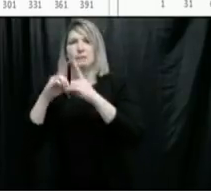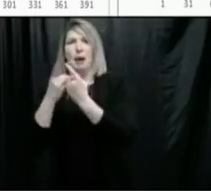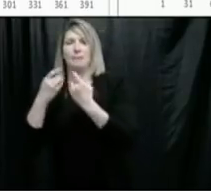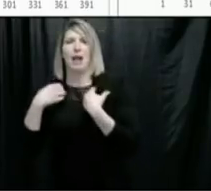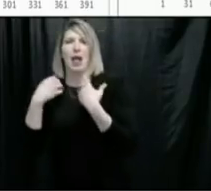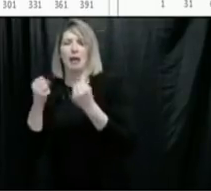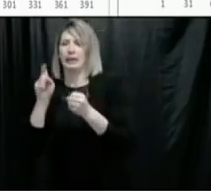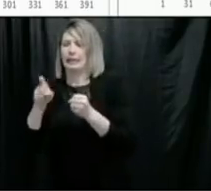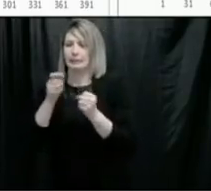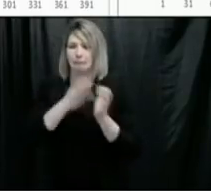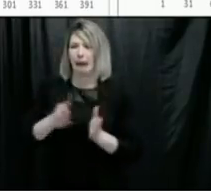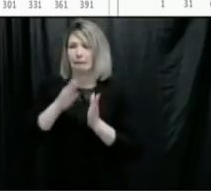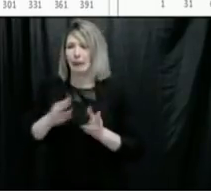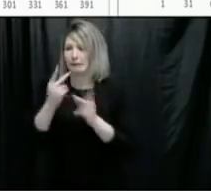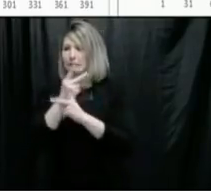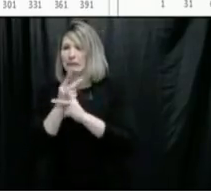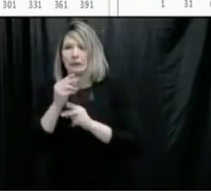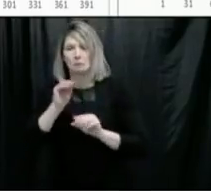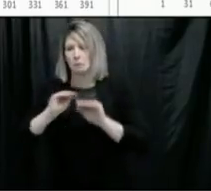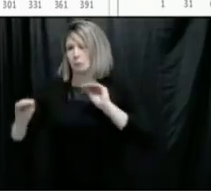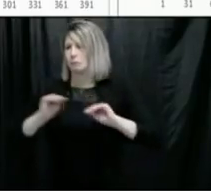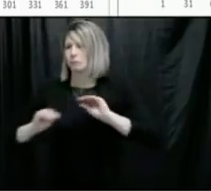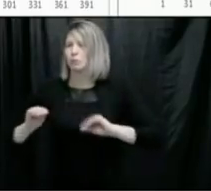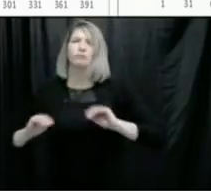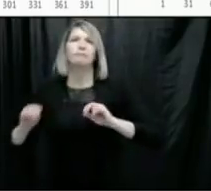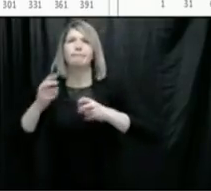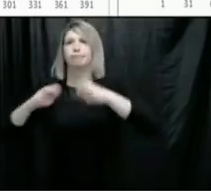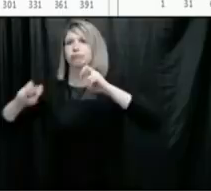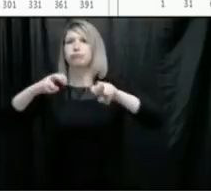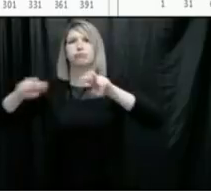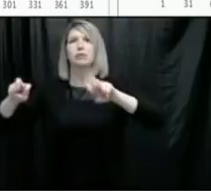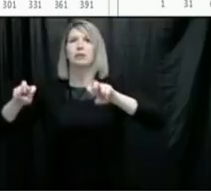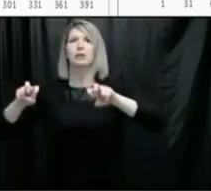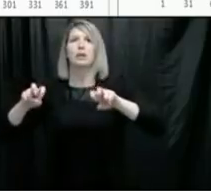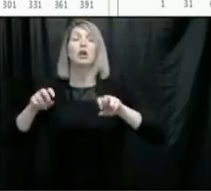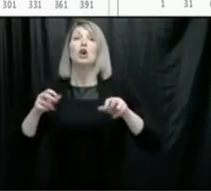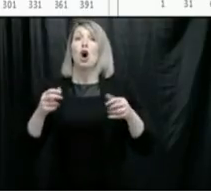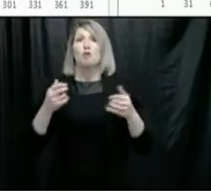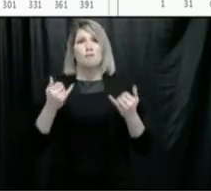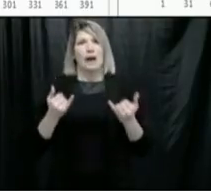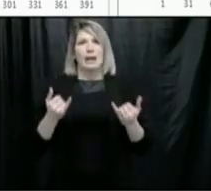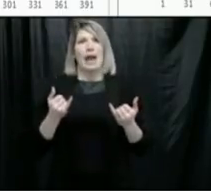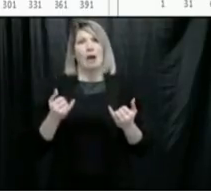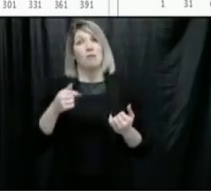IN TERMS OF INCREASING OUR CAPACITY AND MOST IMPORTANT THING WE CAN ACTUALLY DO IF THIS